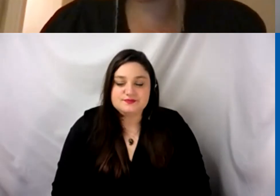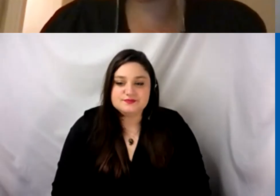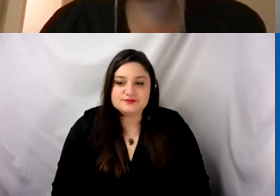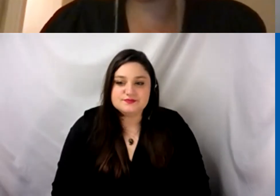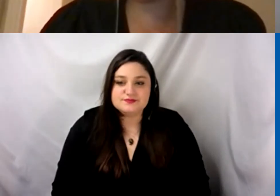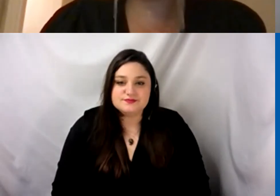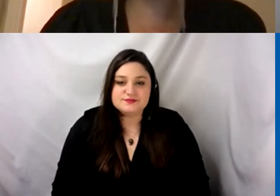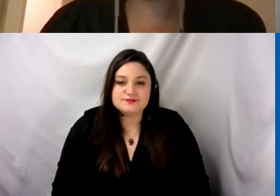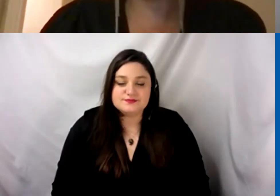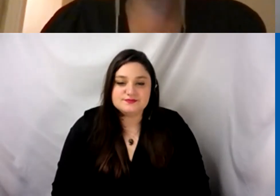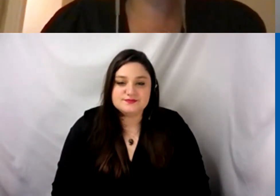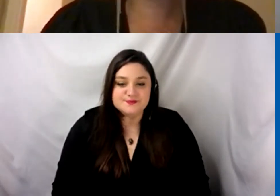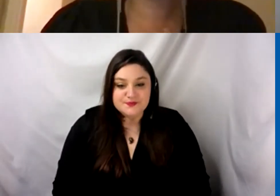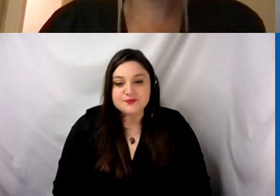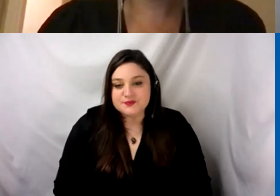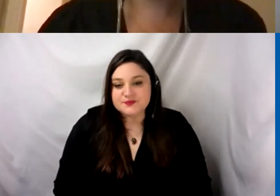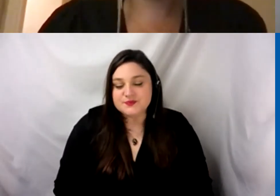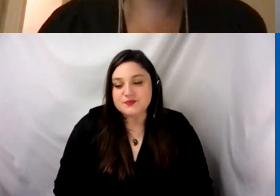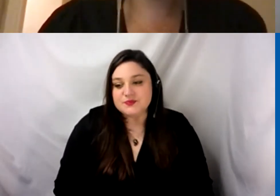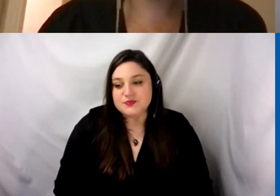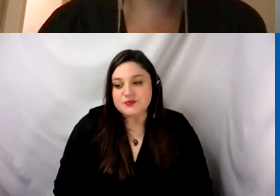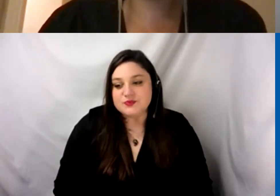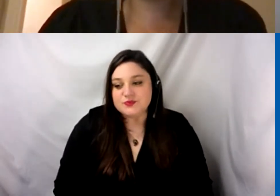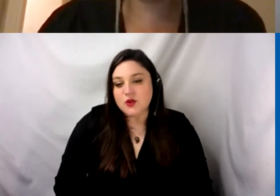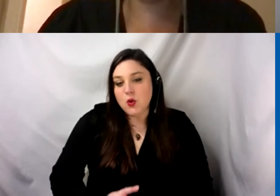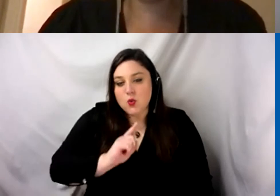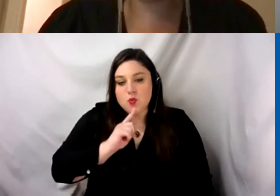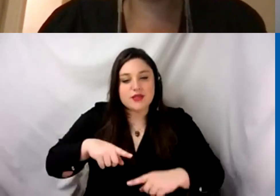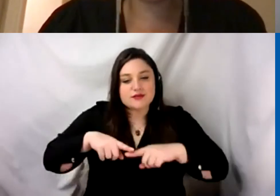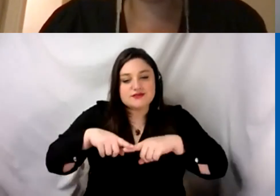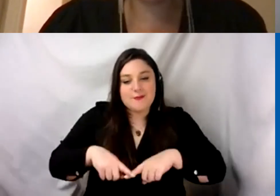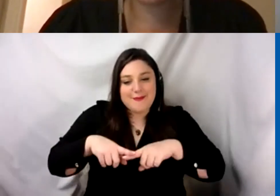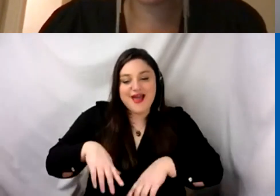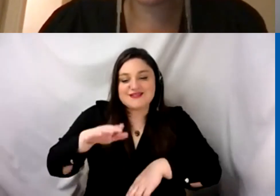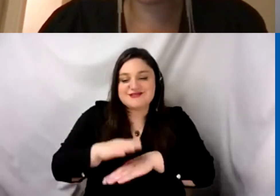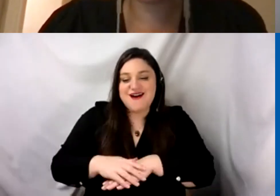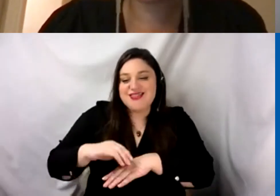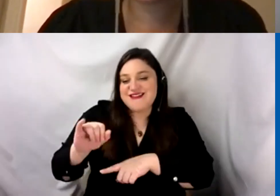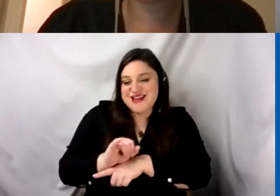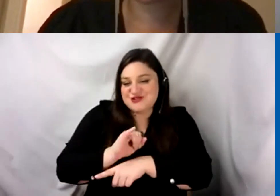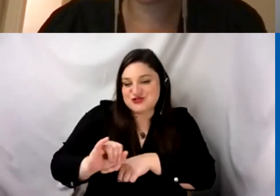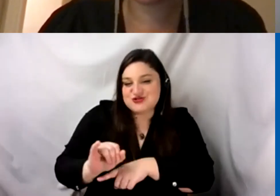I recently did a presentation for pan America. Booksellers. And